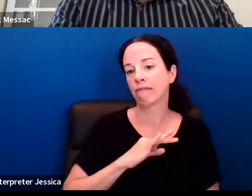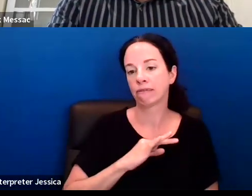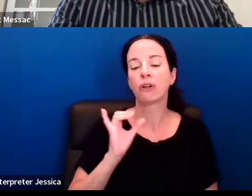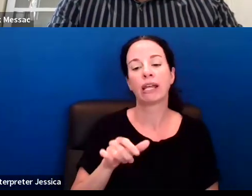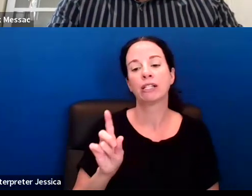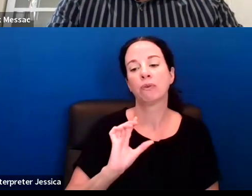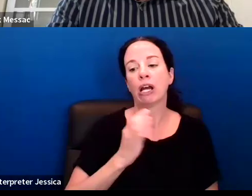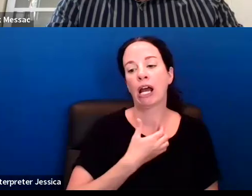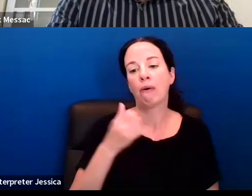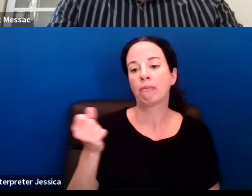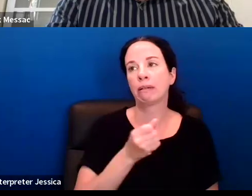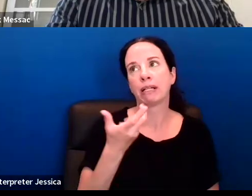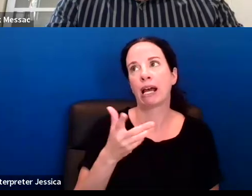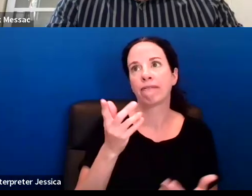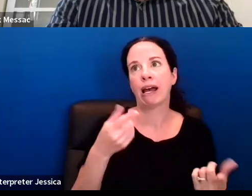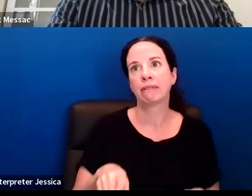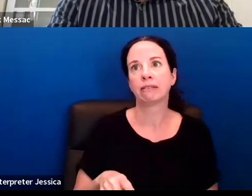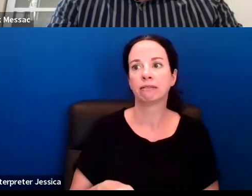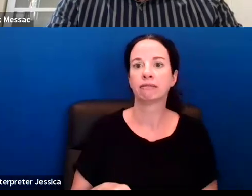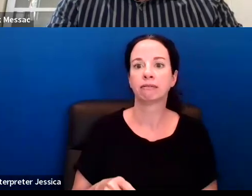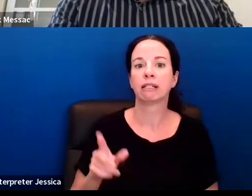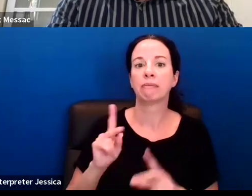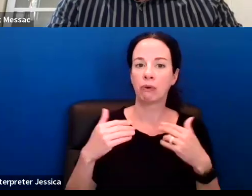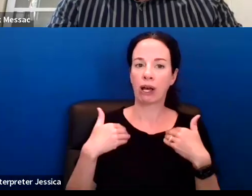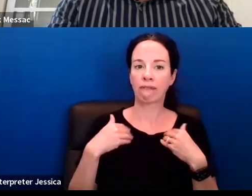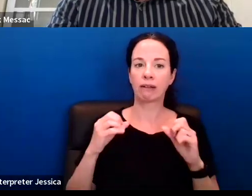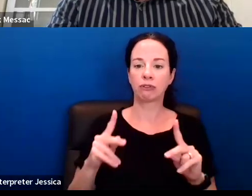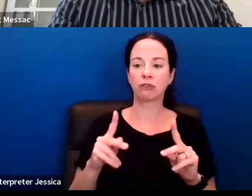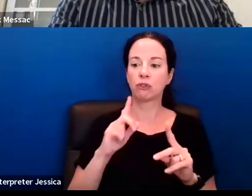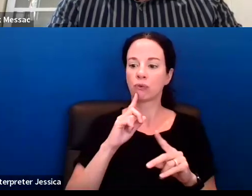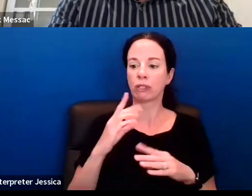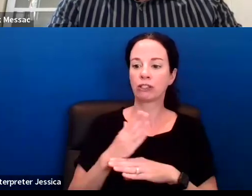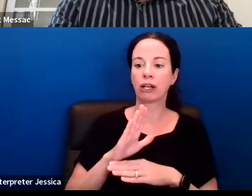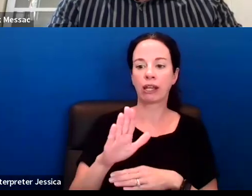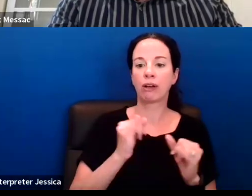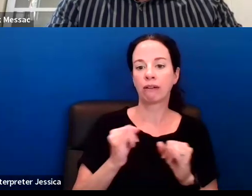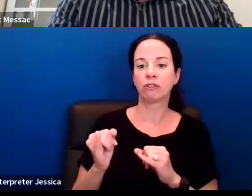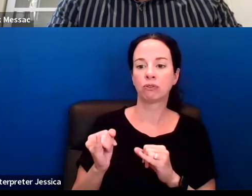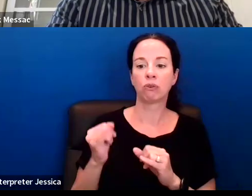our placement kind of happens. People have the opportunity to share their individual goals,